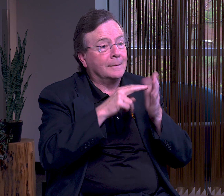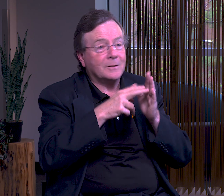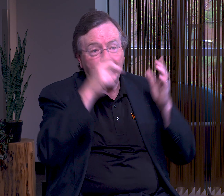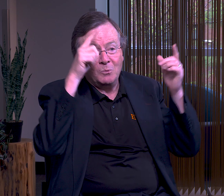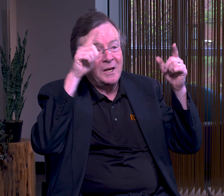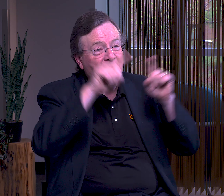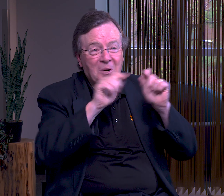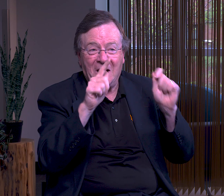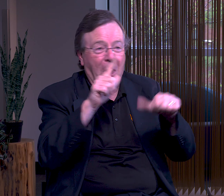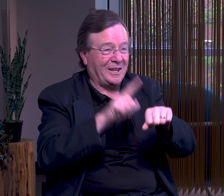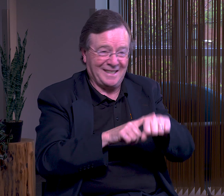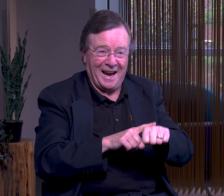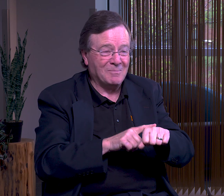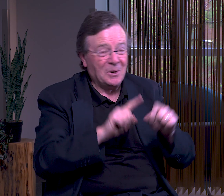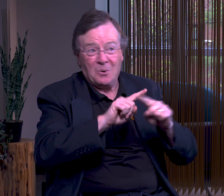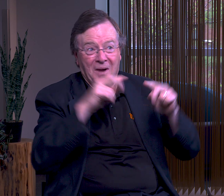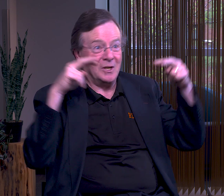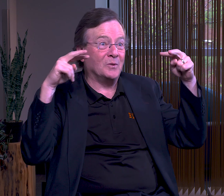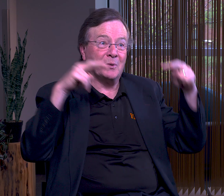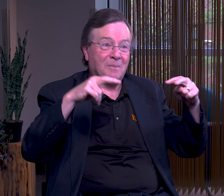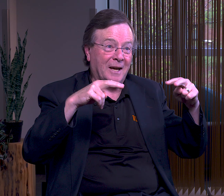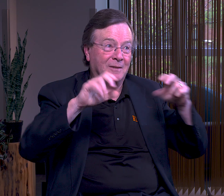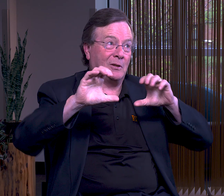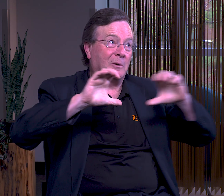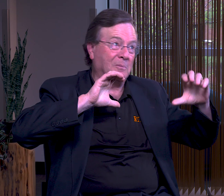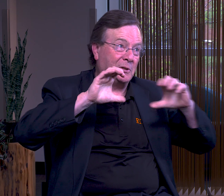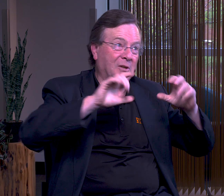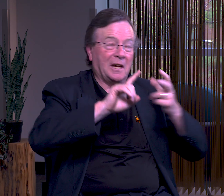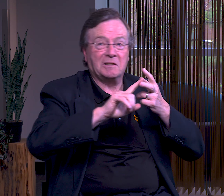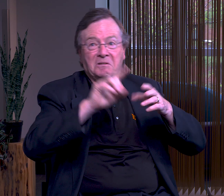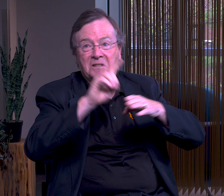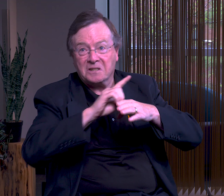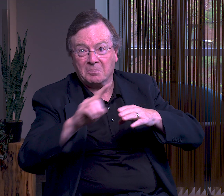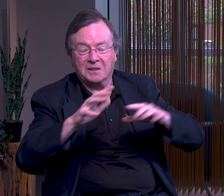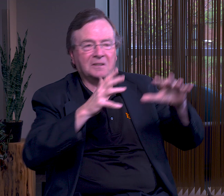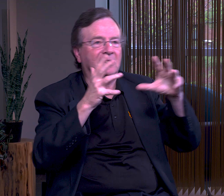Doesn't mean we agree all the time. We have different perspectives on communication disciplines,